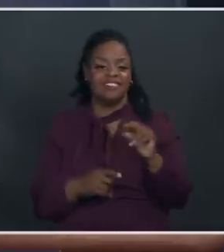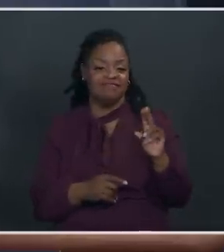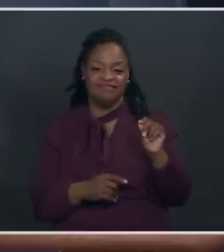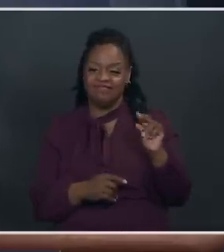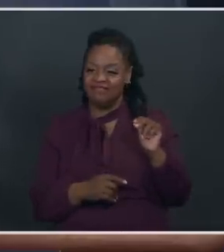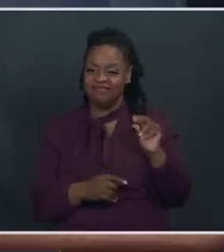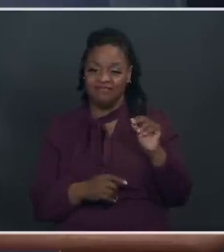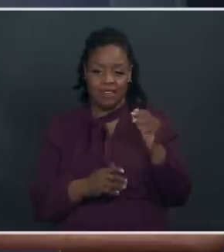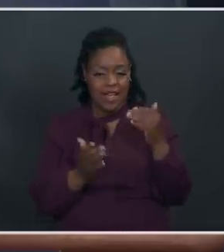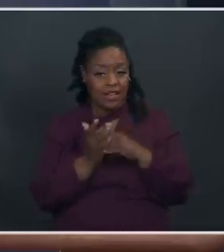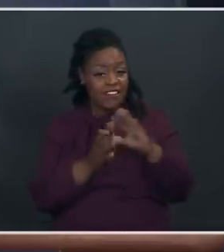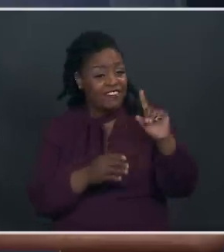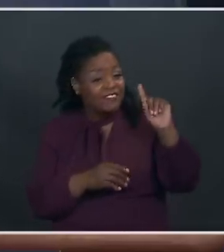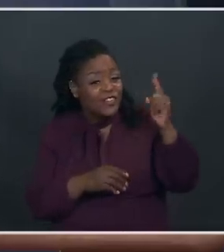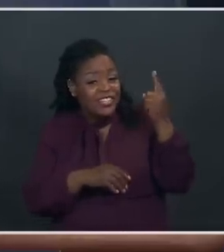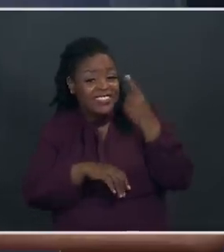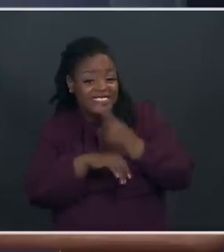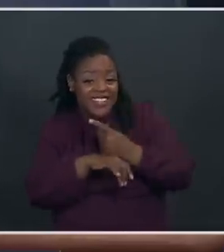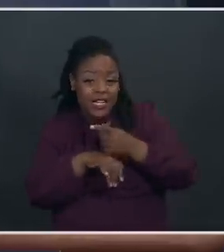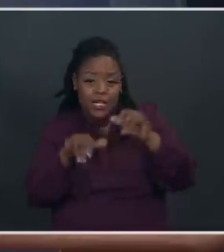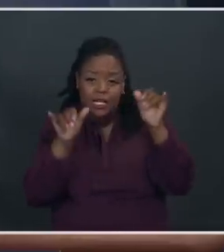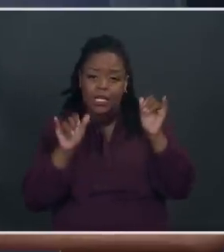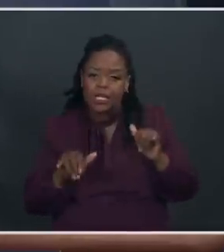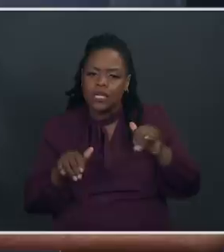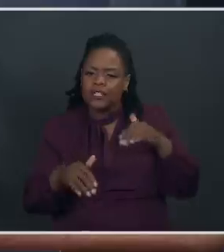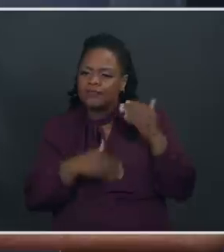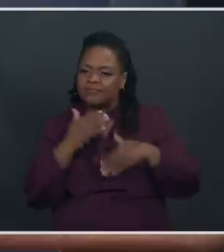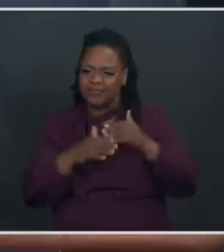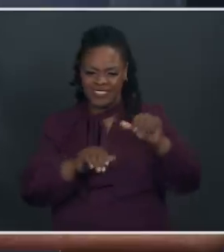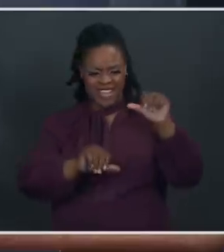because science is telling us that we don't have a moment